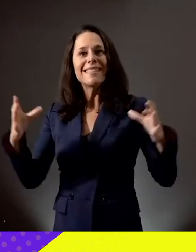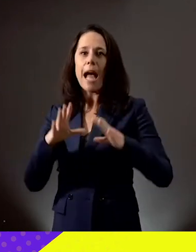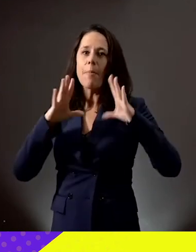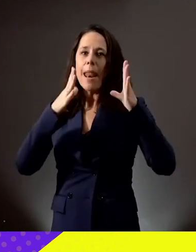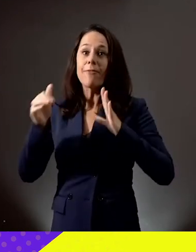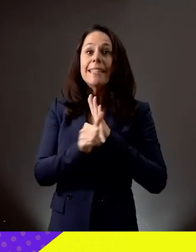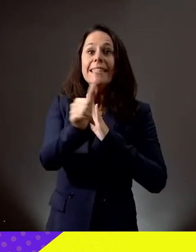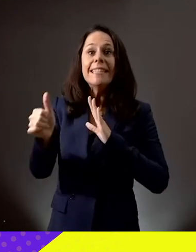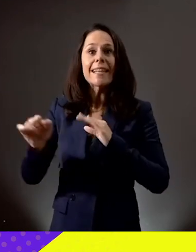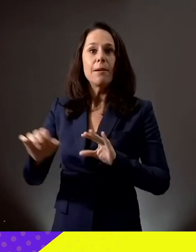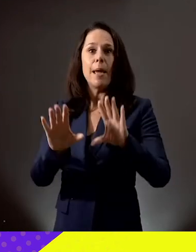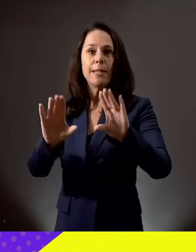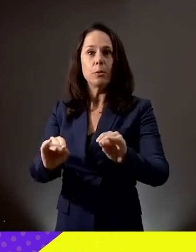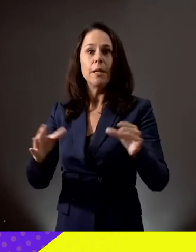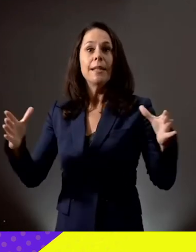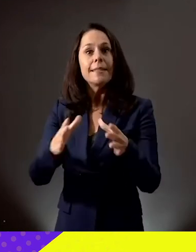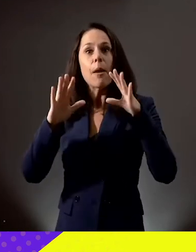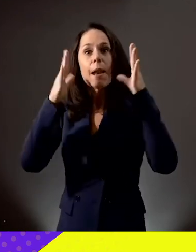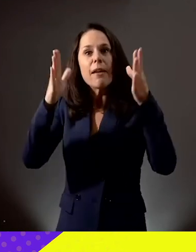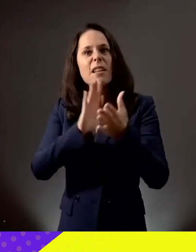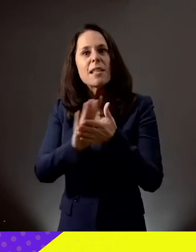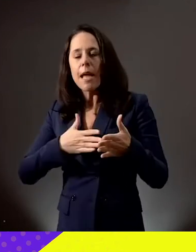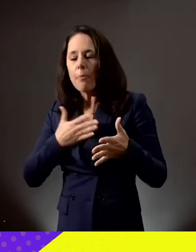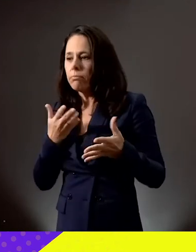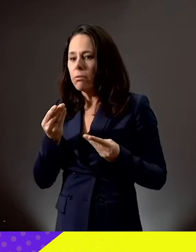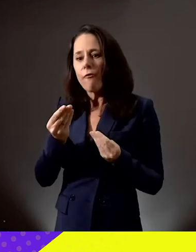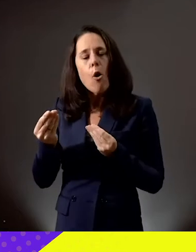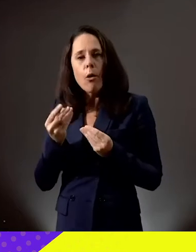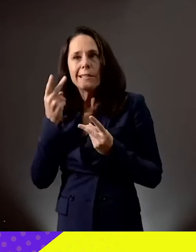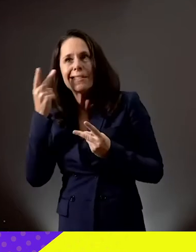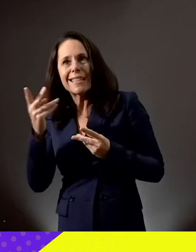A society in which no one feels like they are hitting invisible walls.